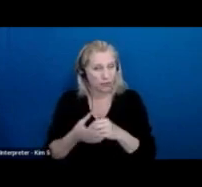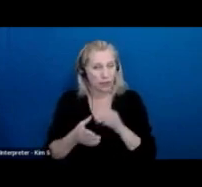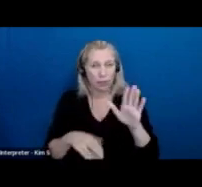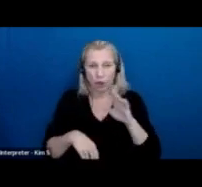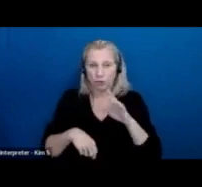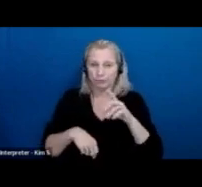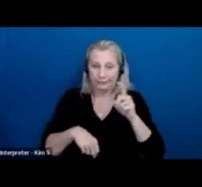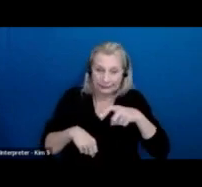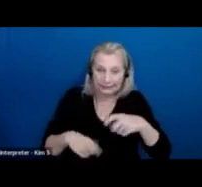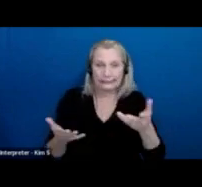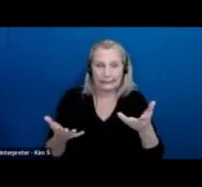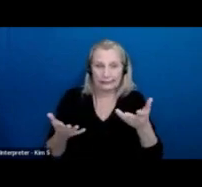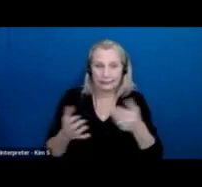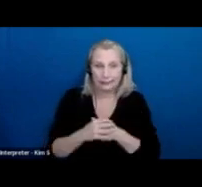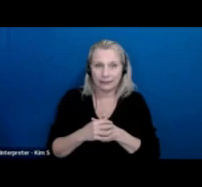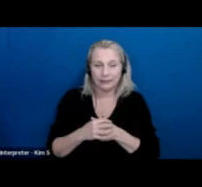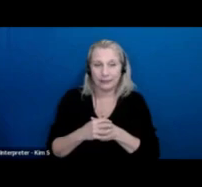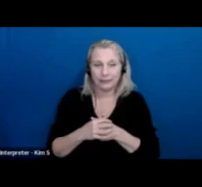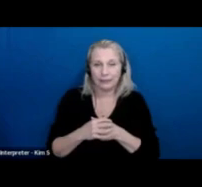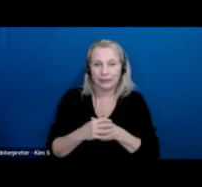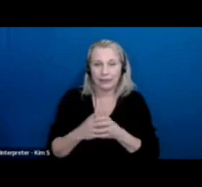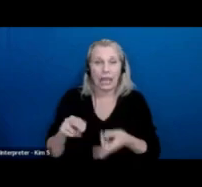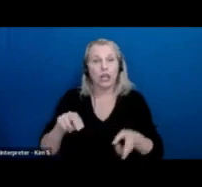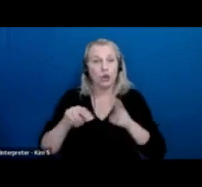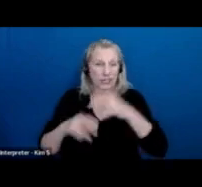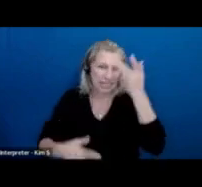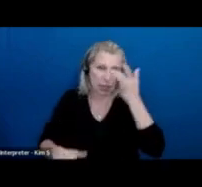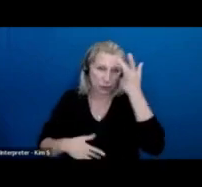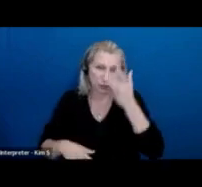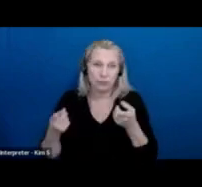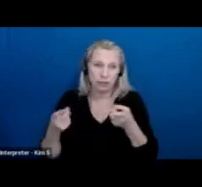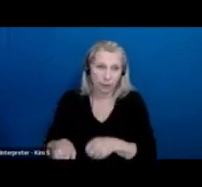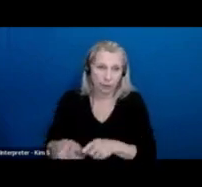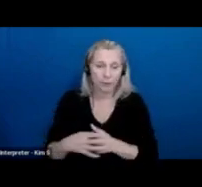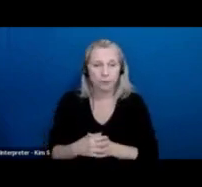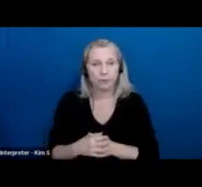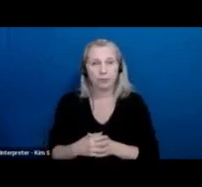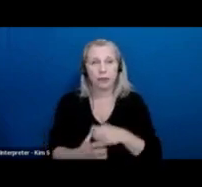need, increased, illness may occur. And this may result in a